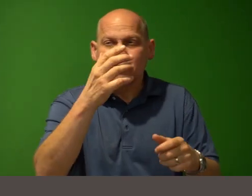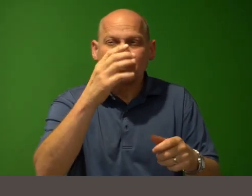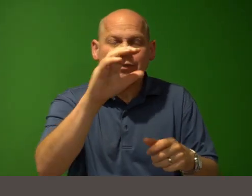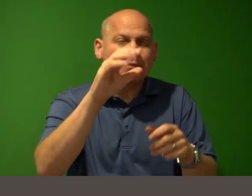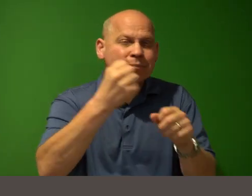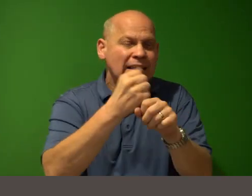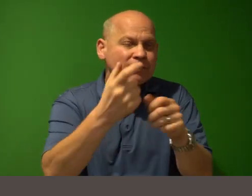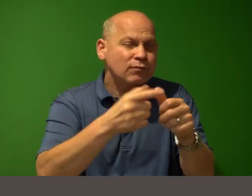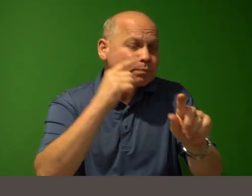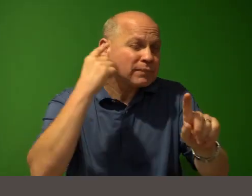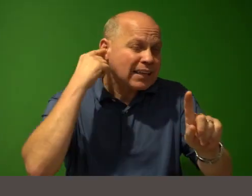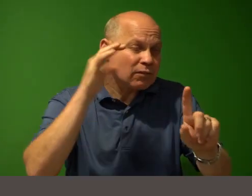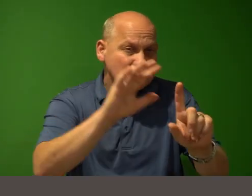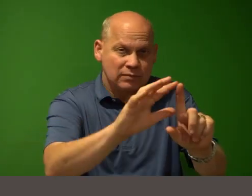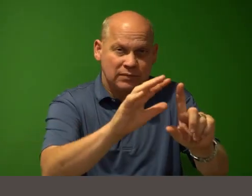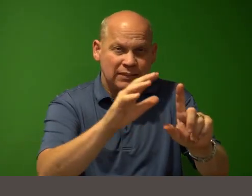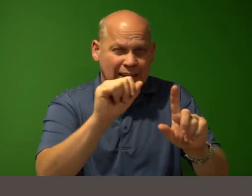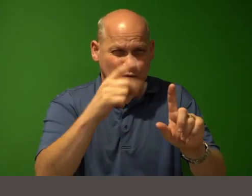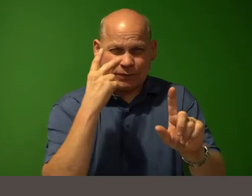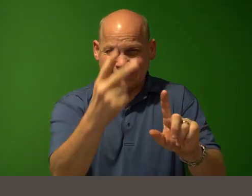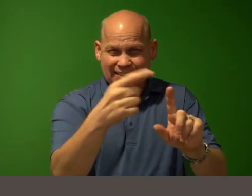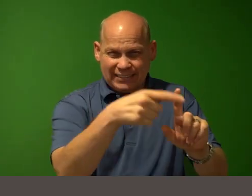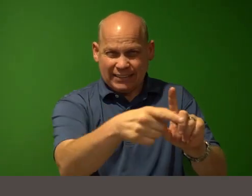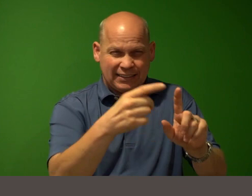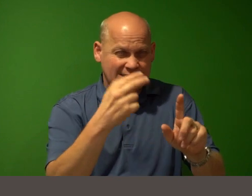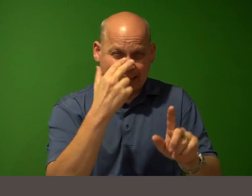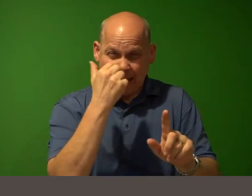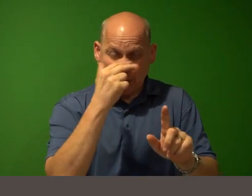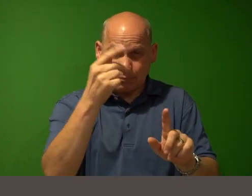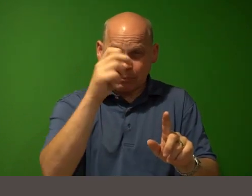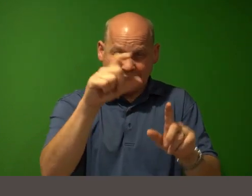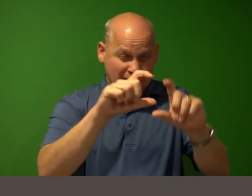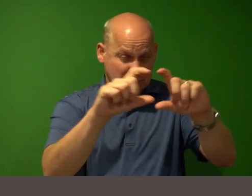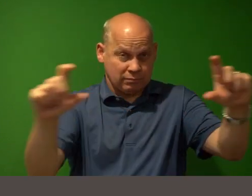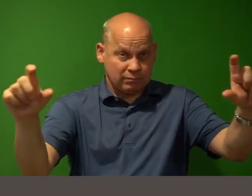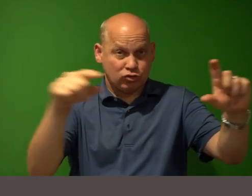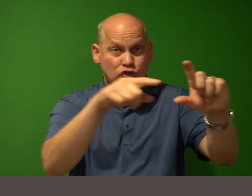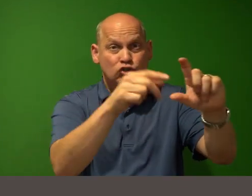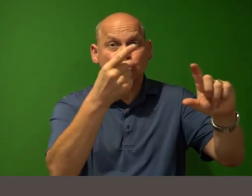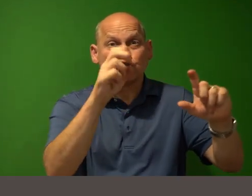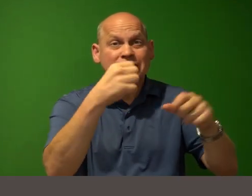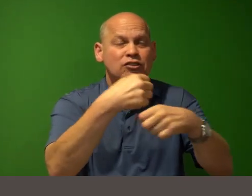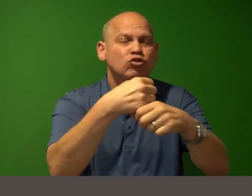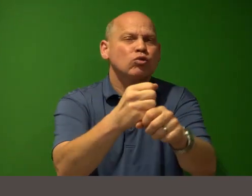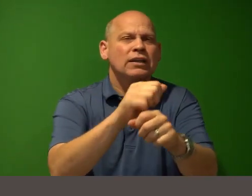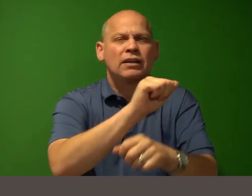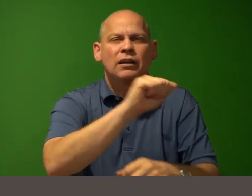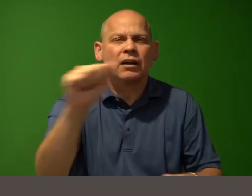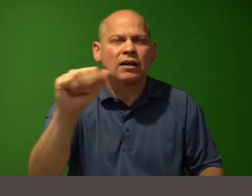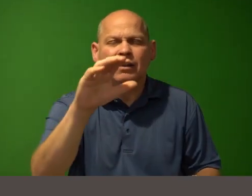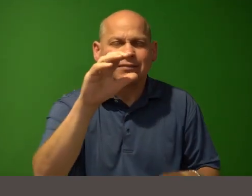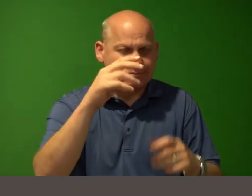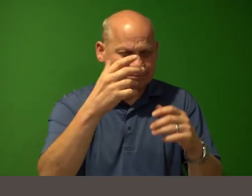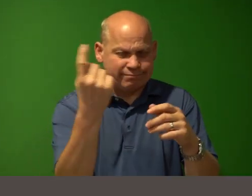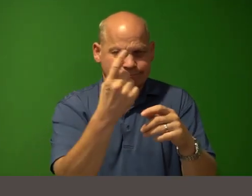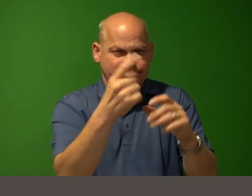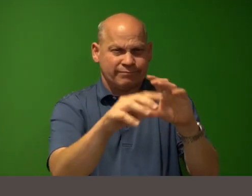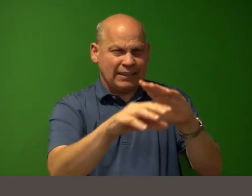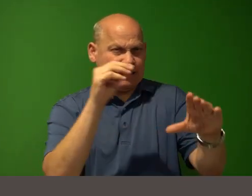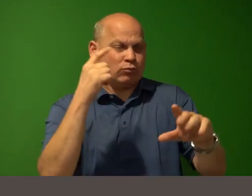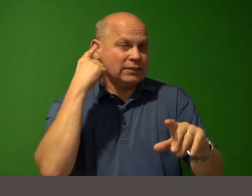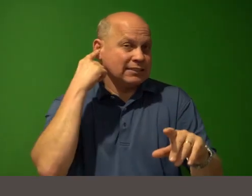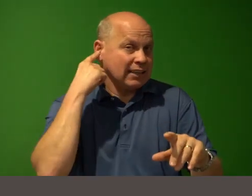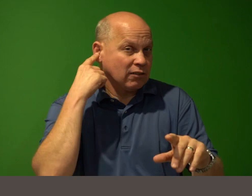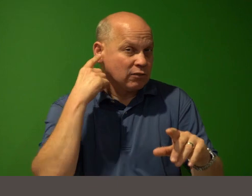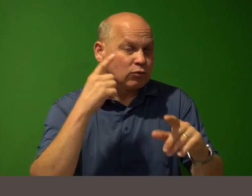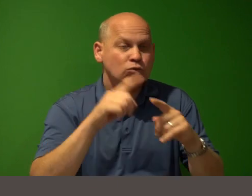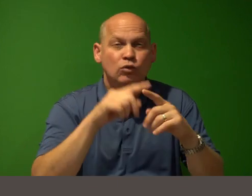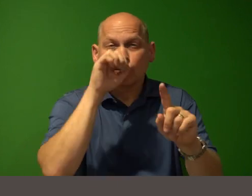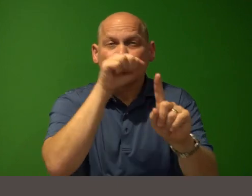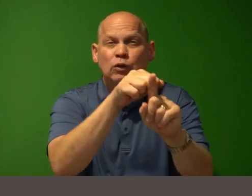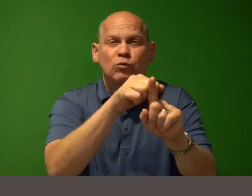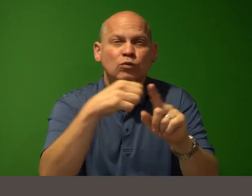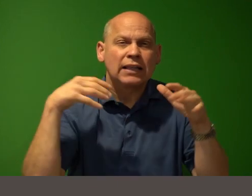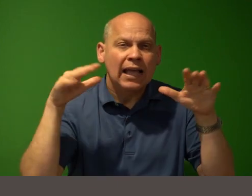As you can see in this comic book panel, she is creating a construct out of sound to fool Angel and Spider-Woman.